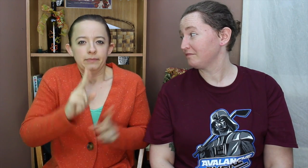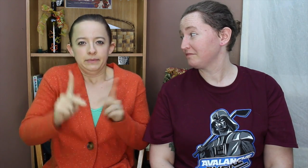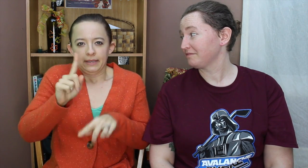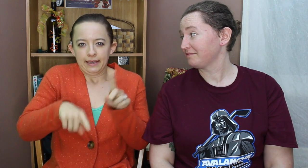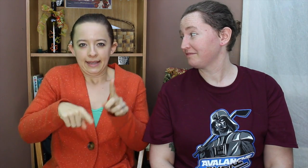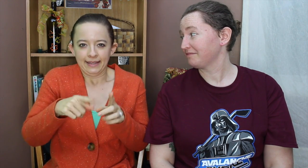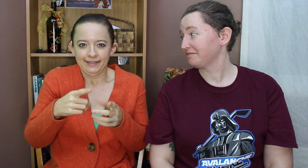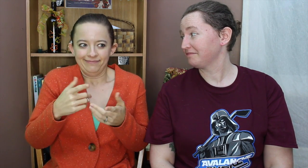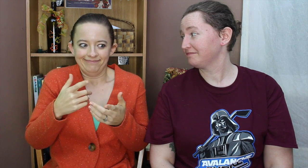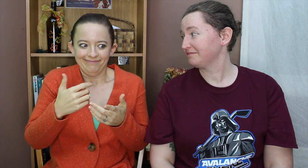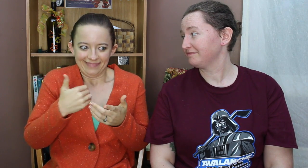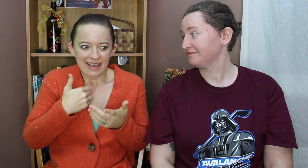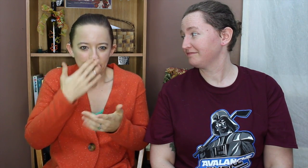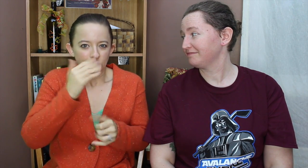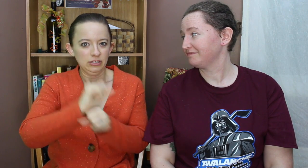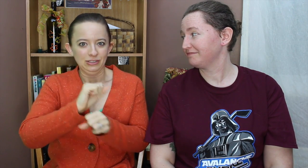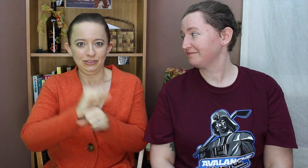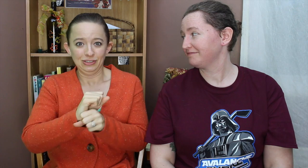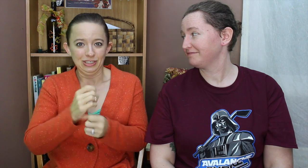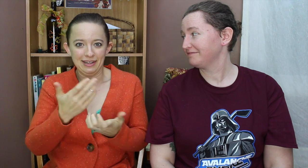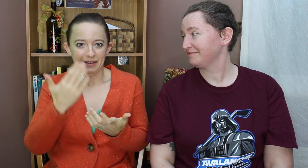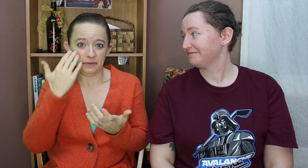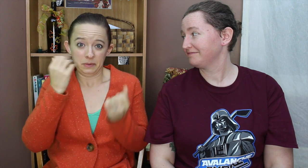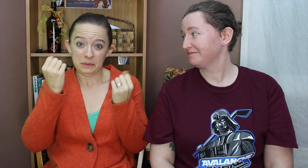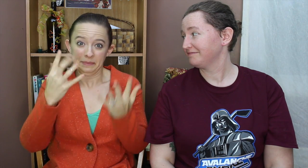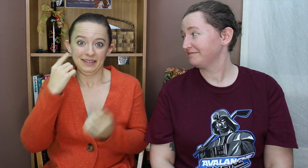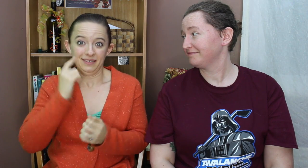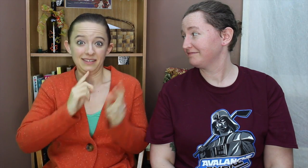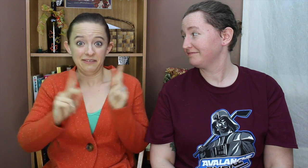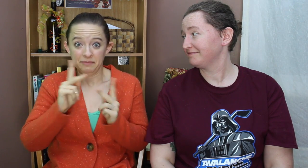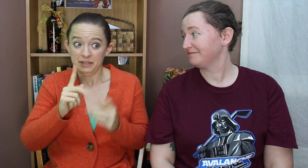There's no reason that Deaf and hard of hearing people cannot have a good job.